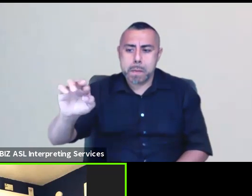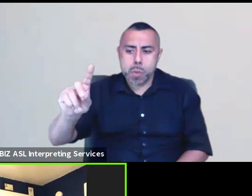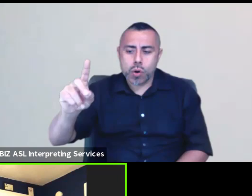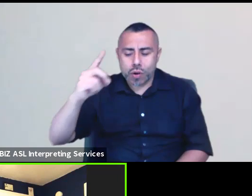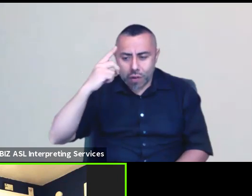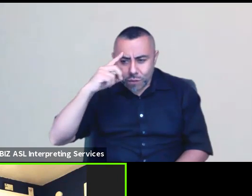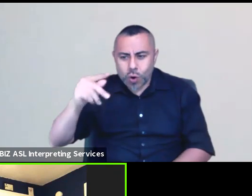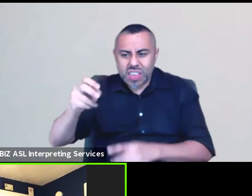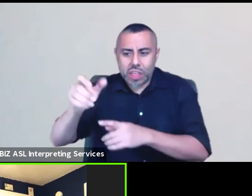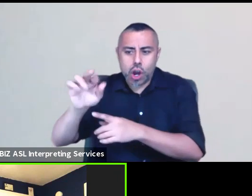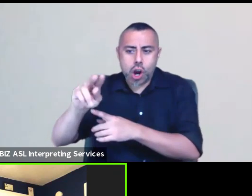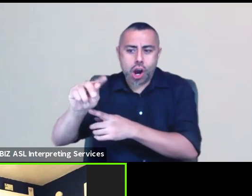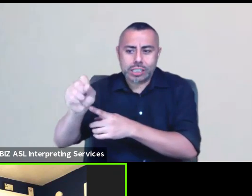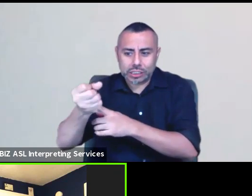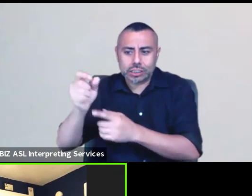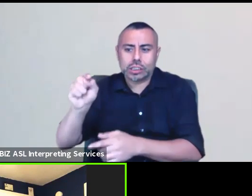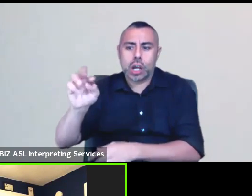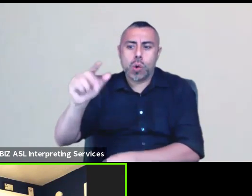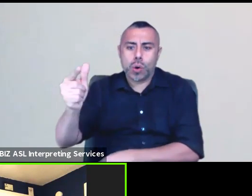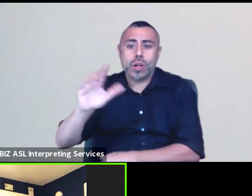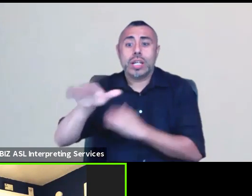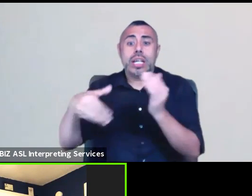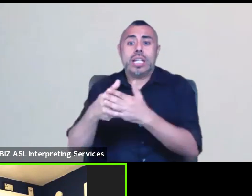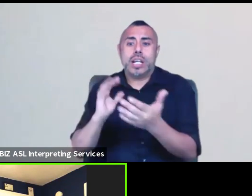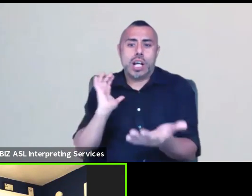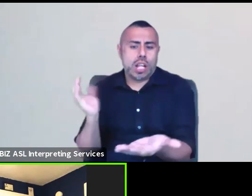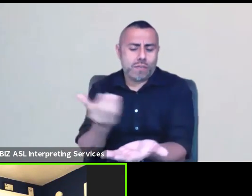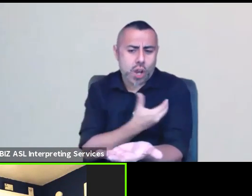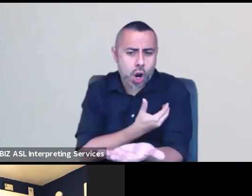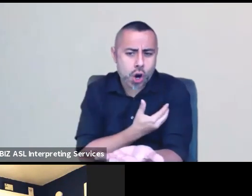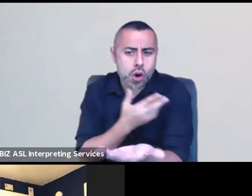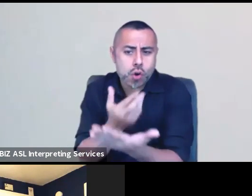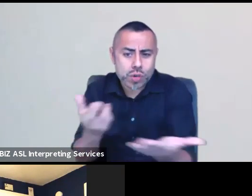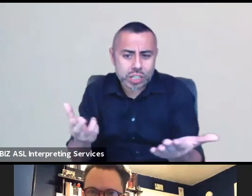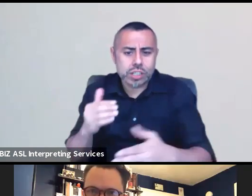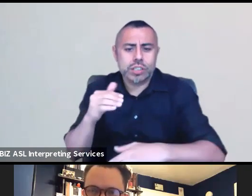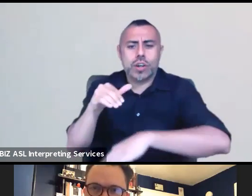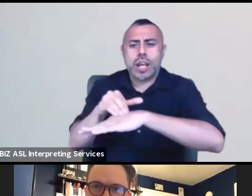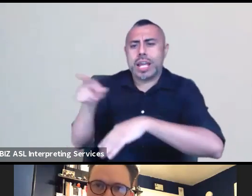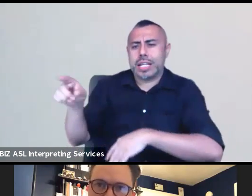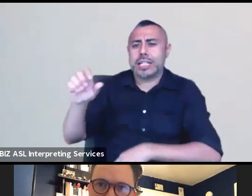at springboardforthearts.org/coronavirus. Thank you so much, Carl.